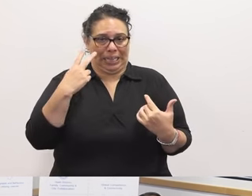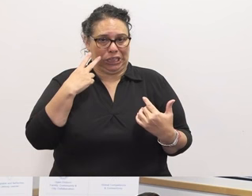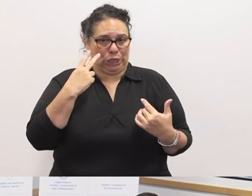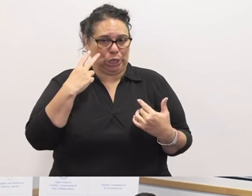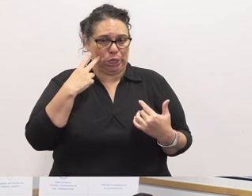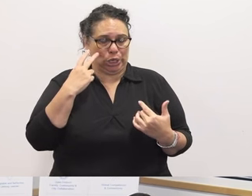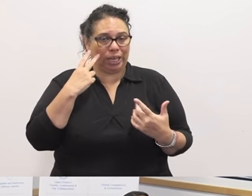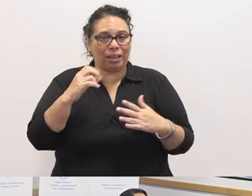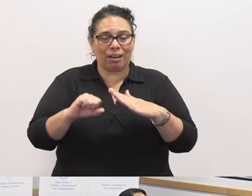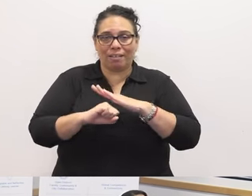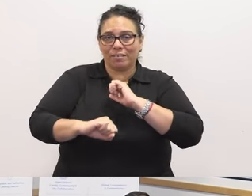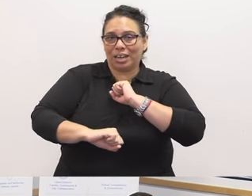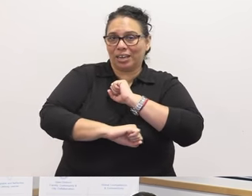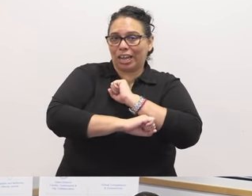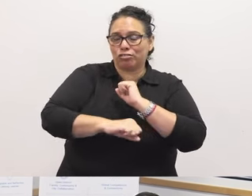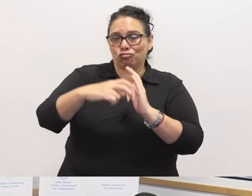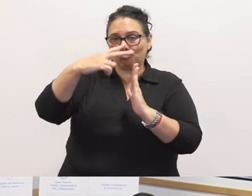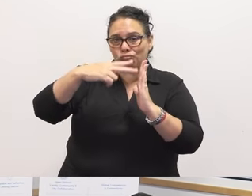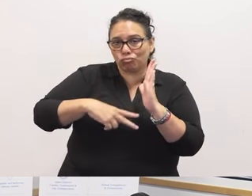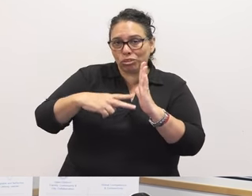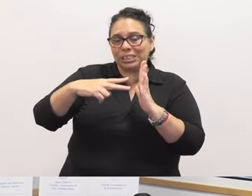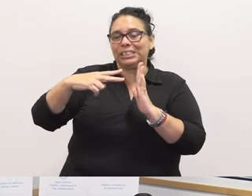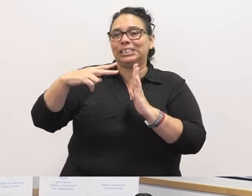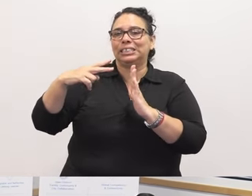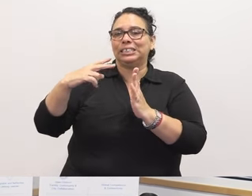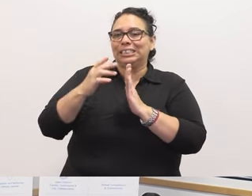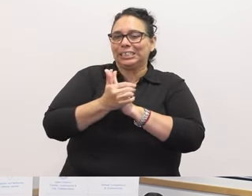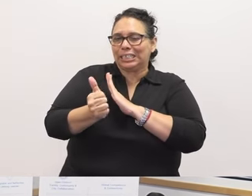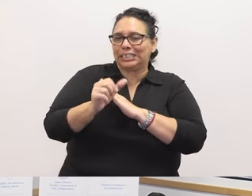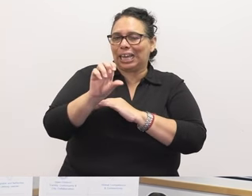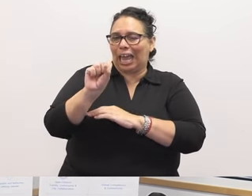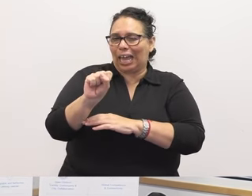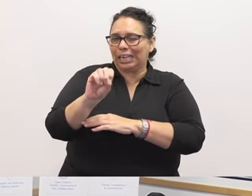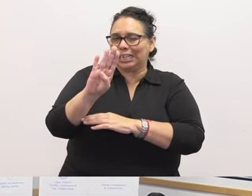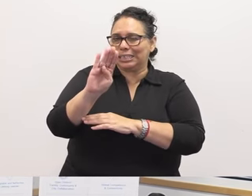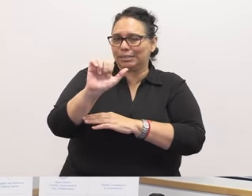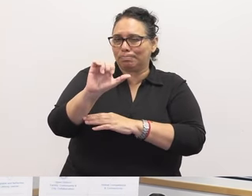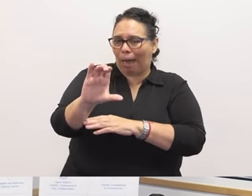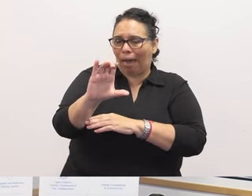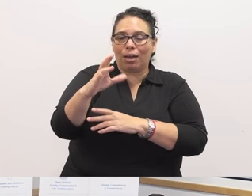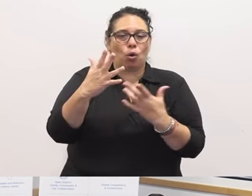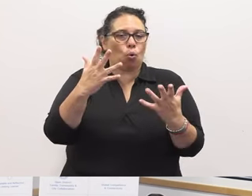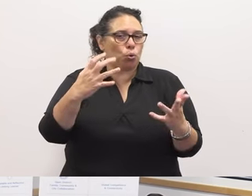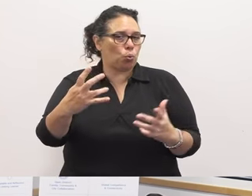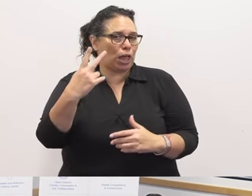foundational reading skills, SPAC. So we'd like to start out with looking at our SPAC data.